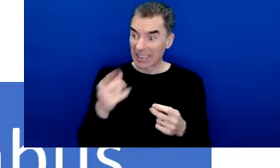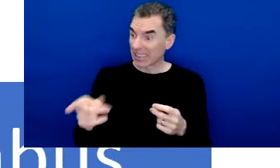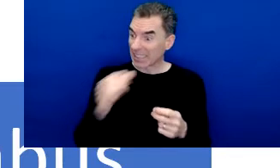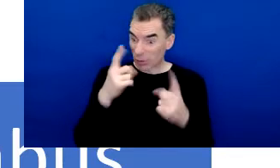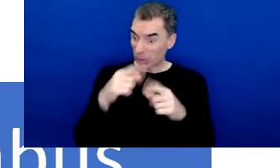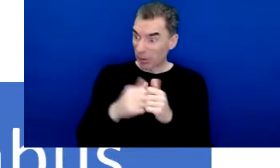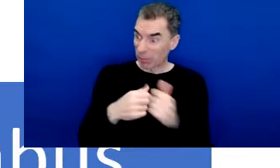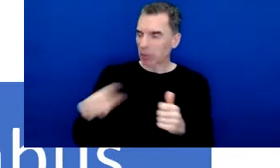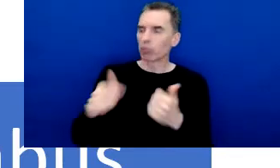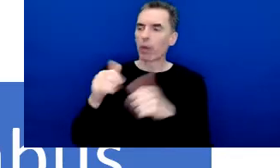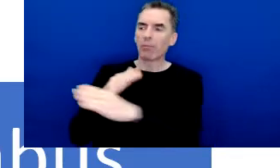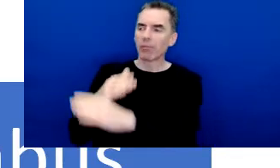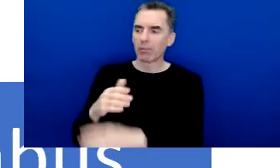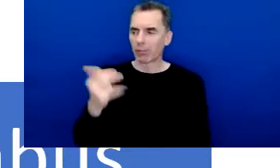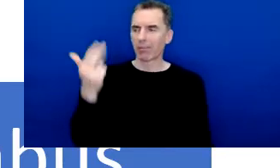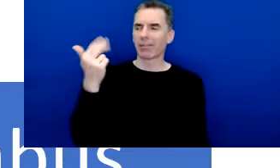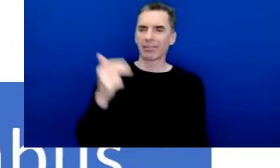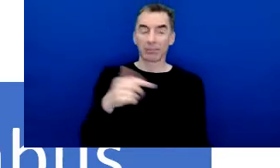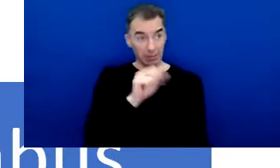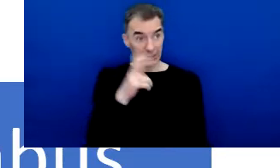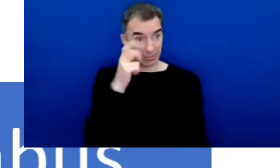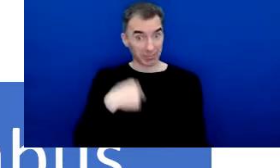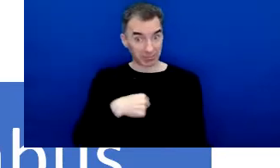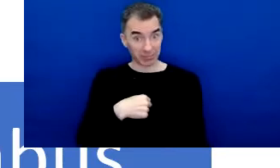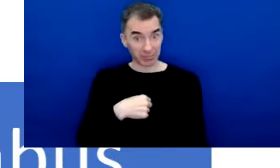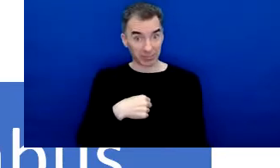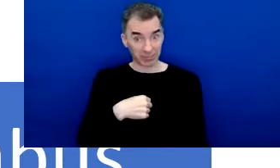Can you hear me? Are you able to hear me now?